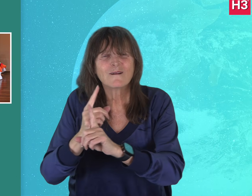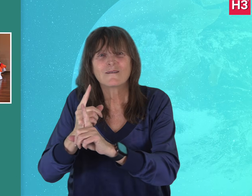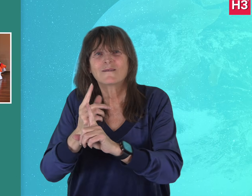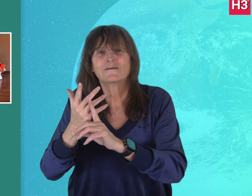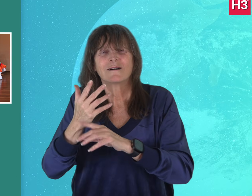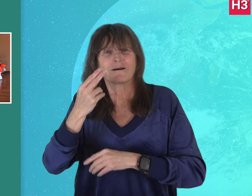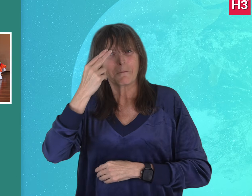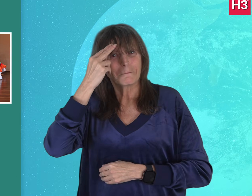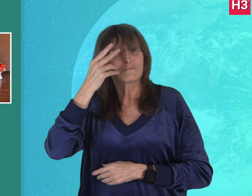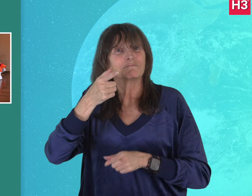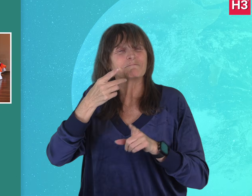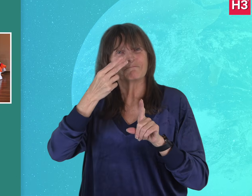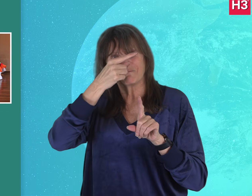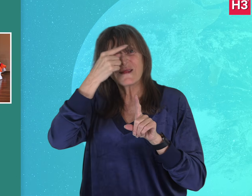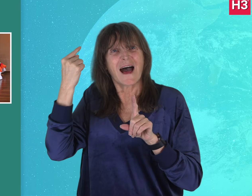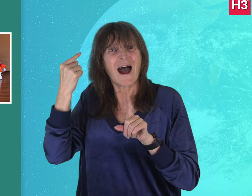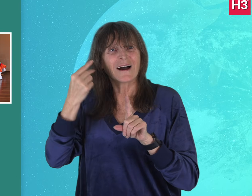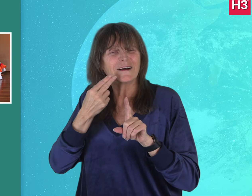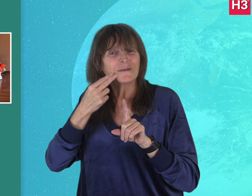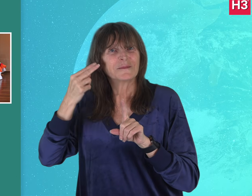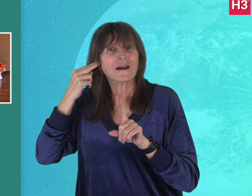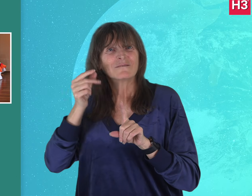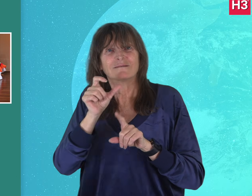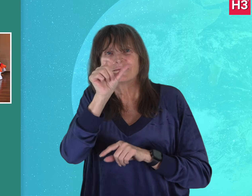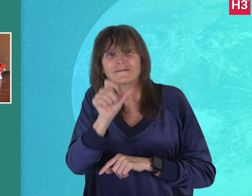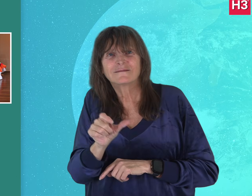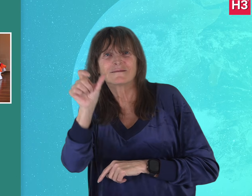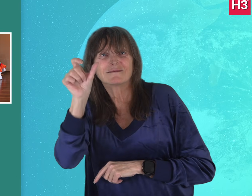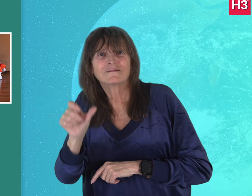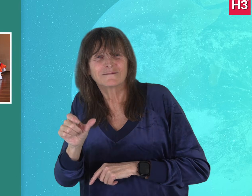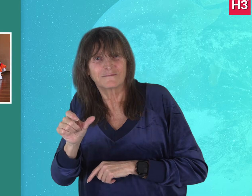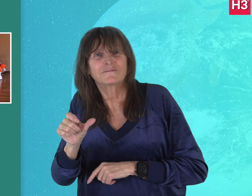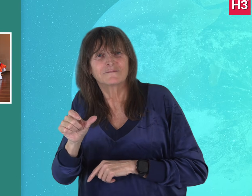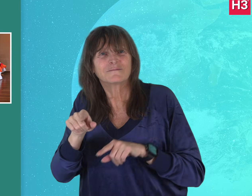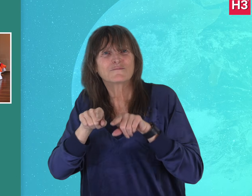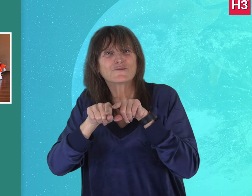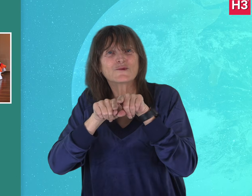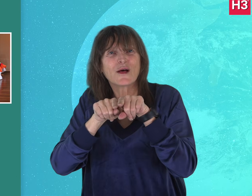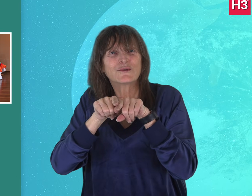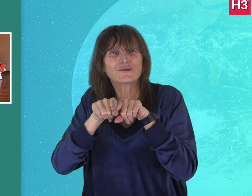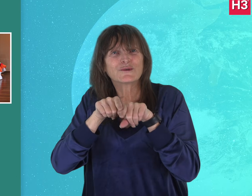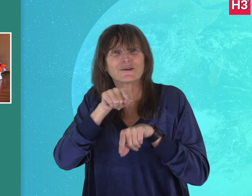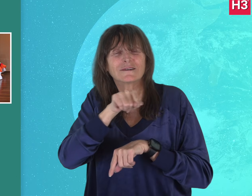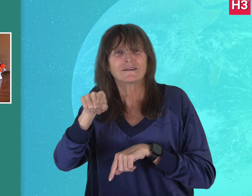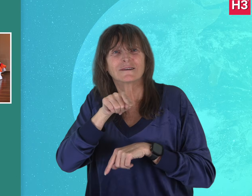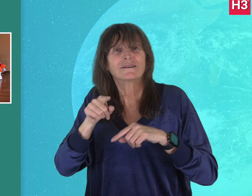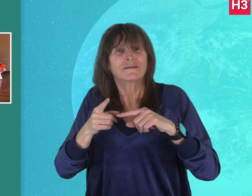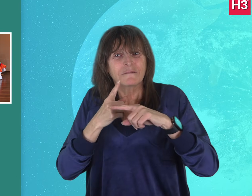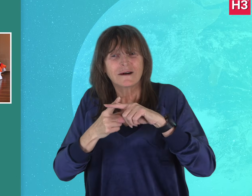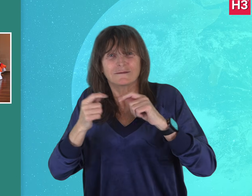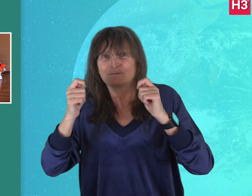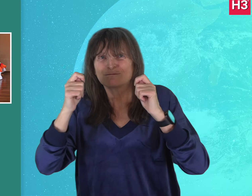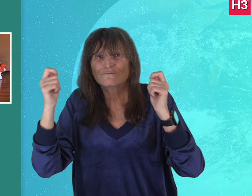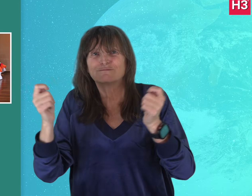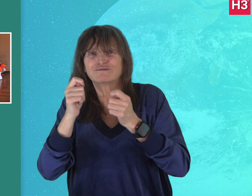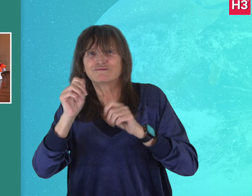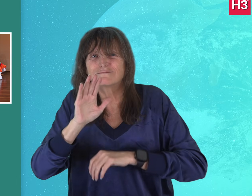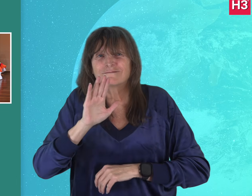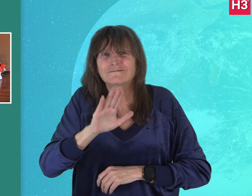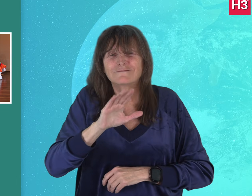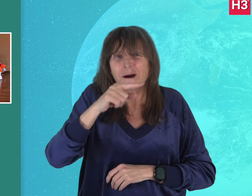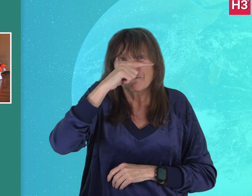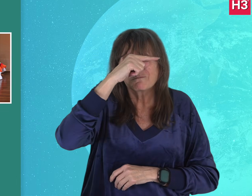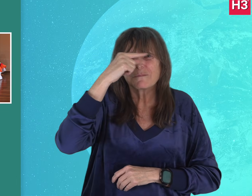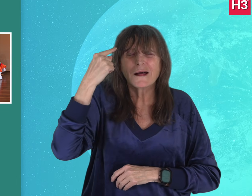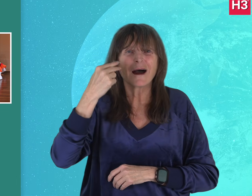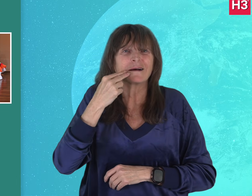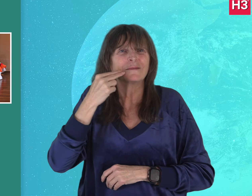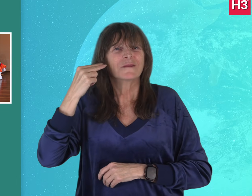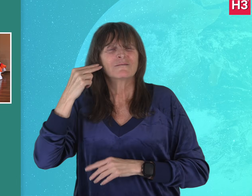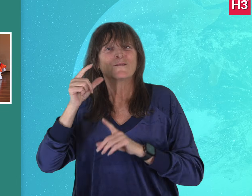brothers and celebrates Black Deaf culture, marking a big step